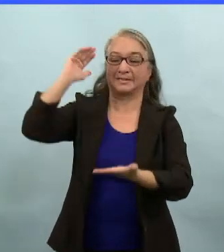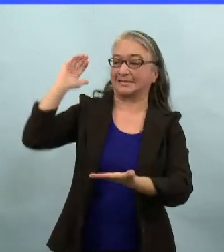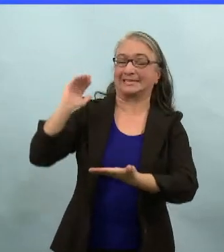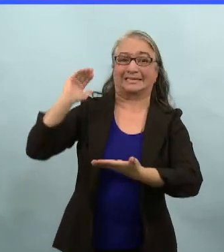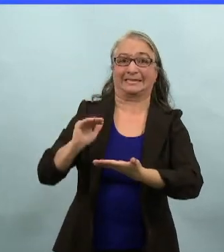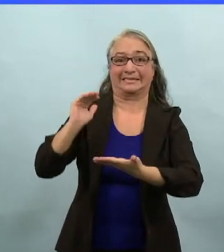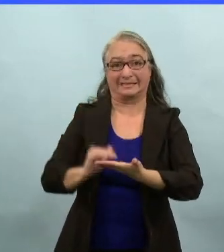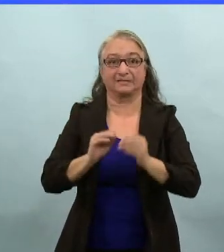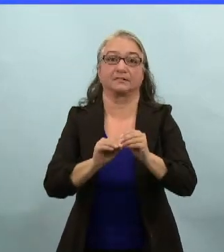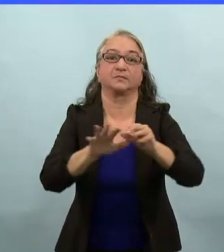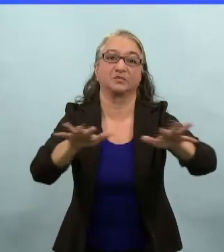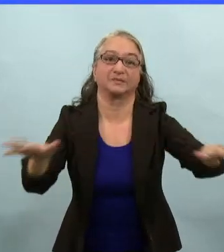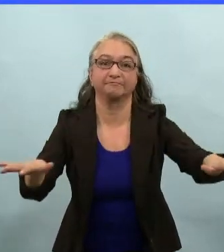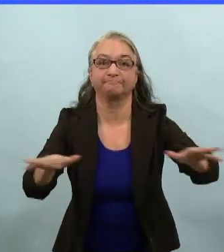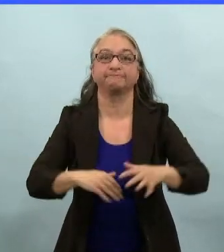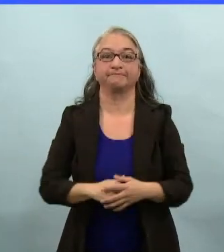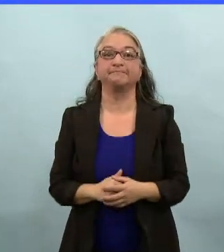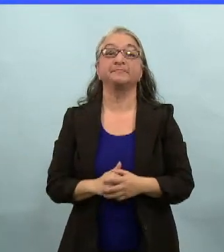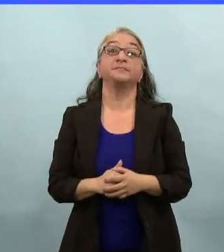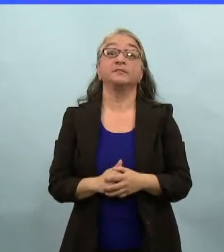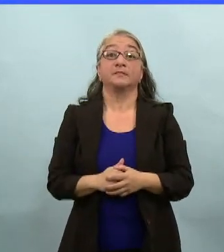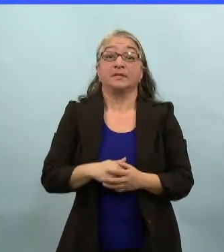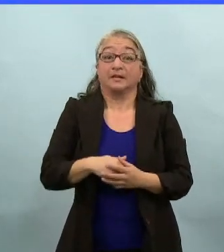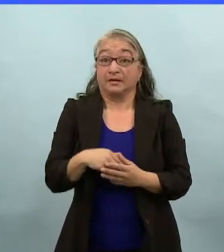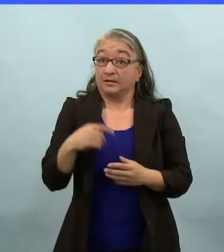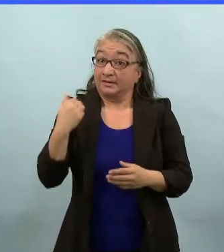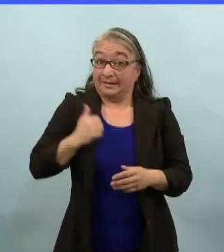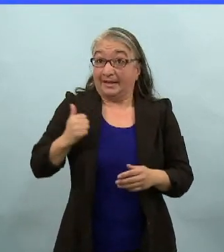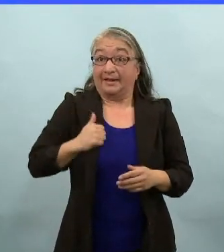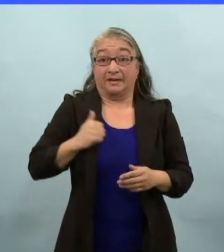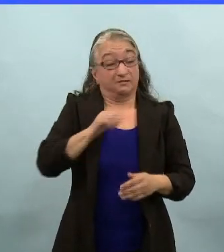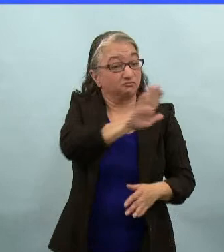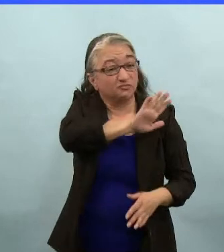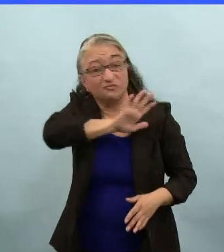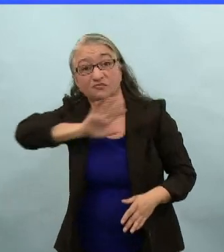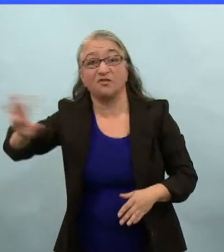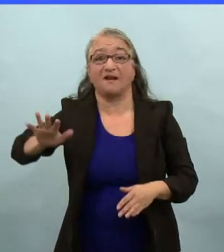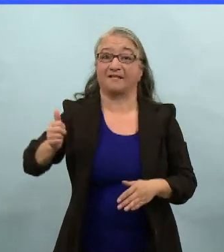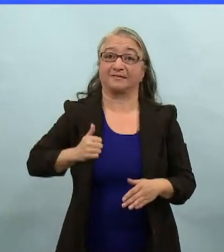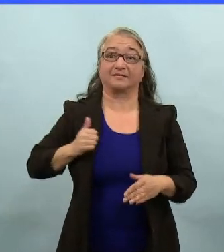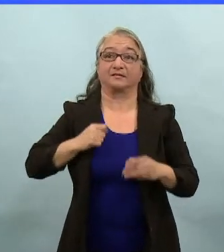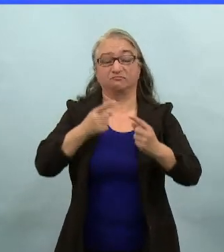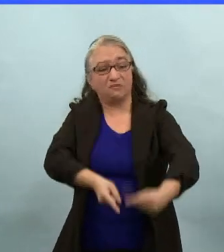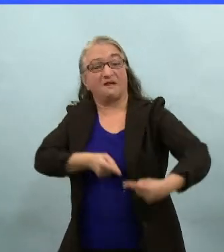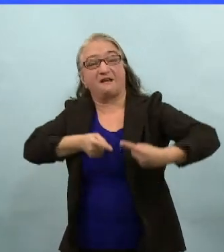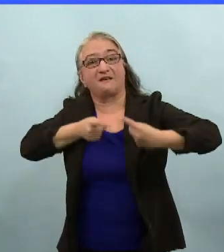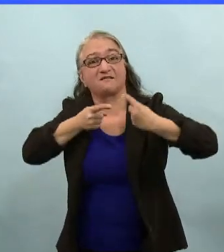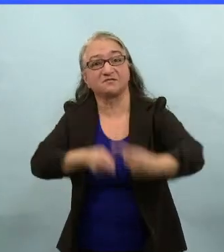we know canadians from coast to coast to coast are struggling we recognize the significant impact the